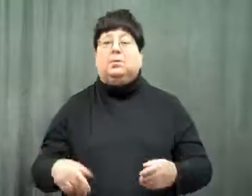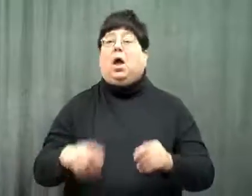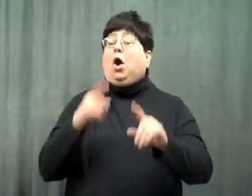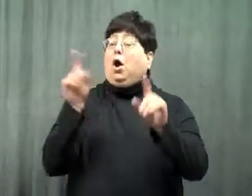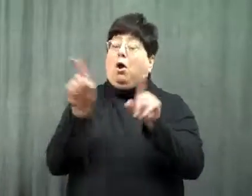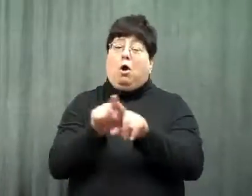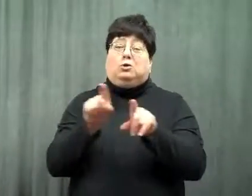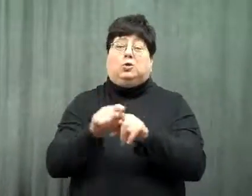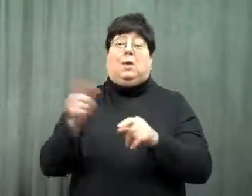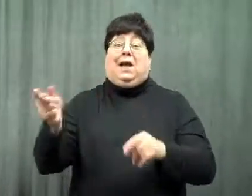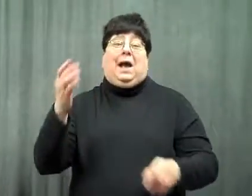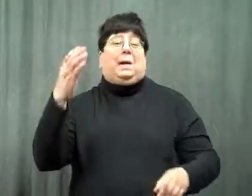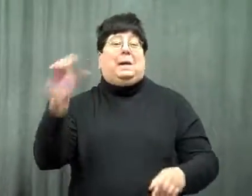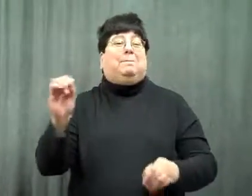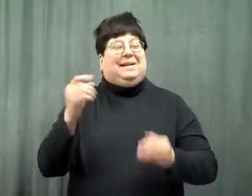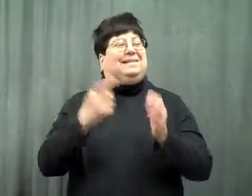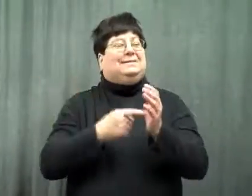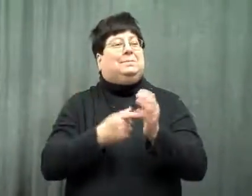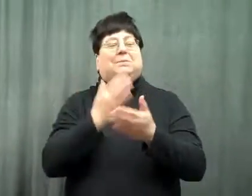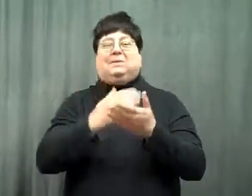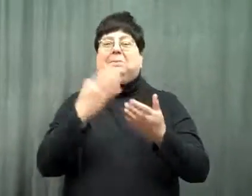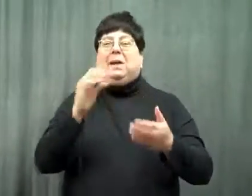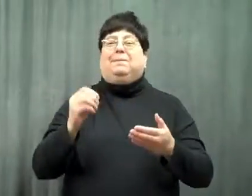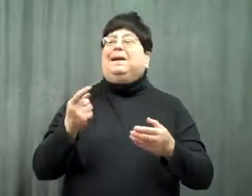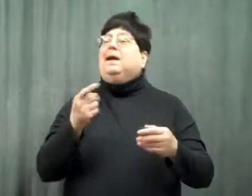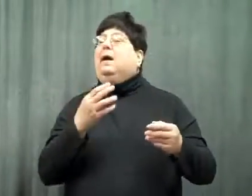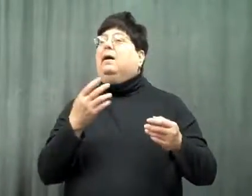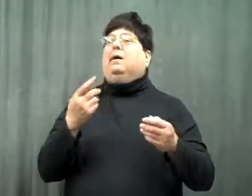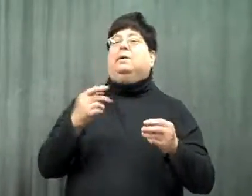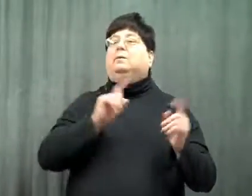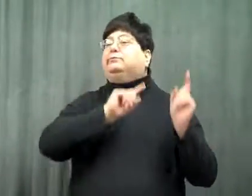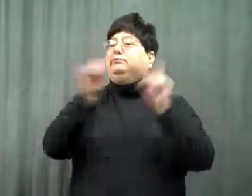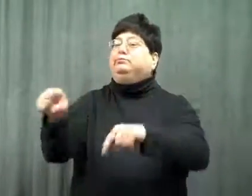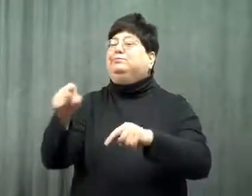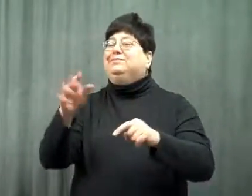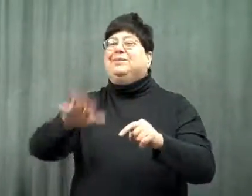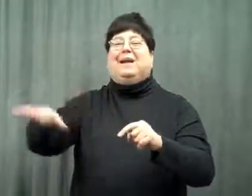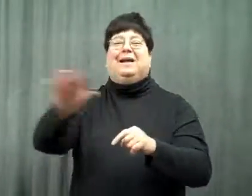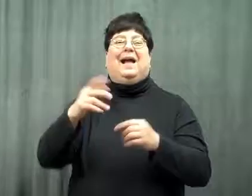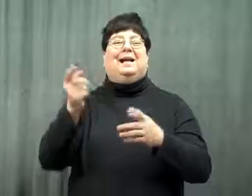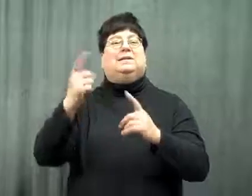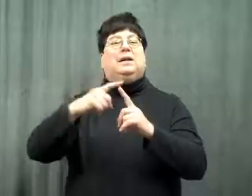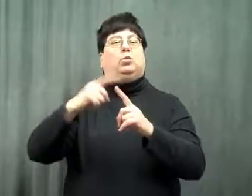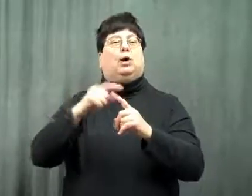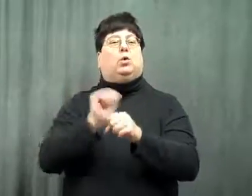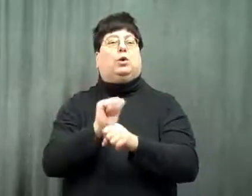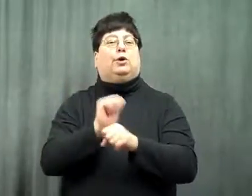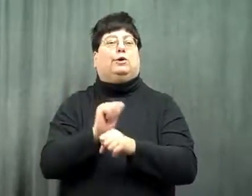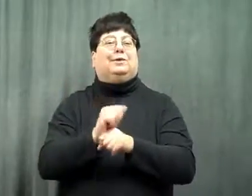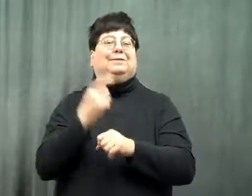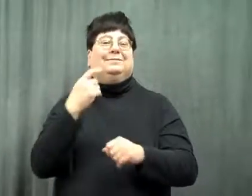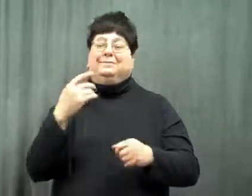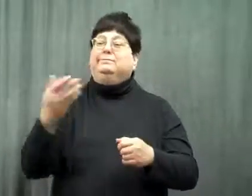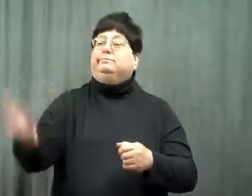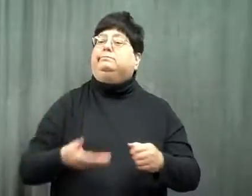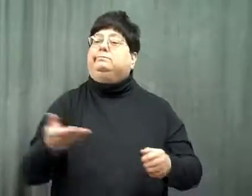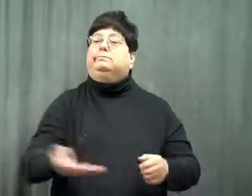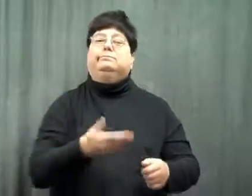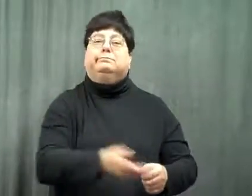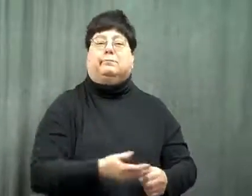Companies that hire temporary workers